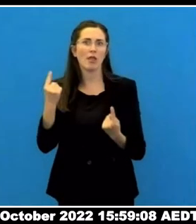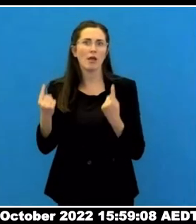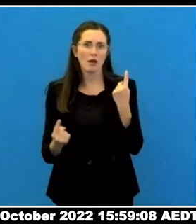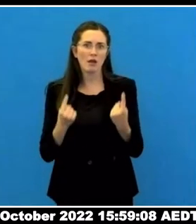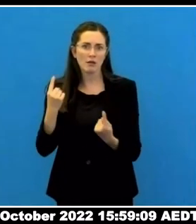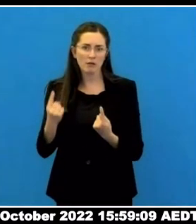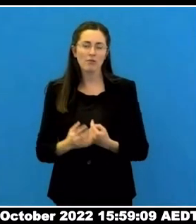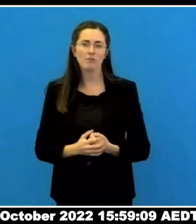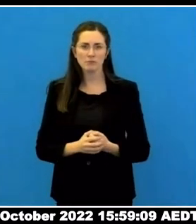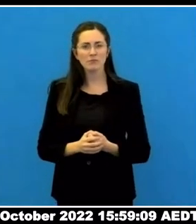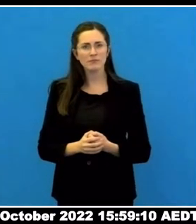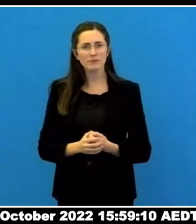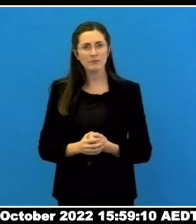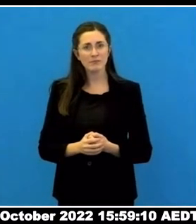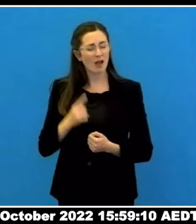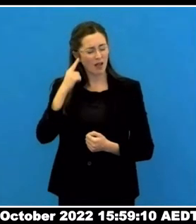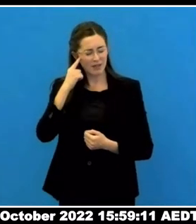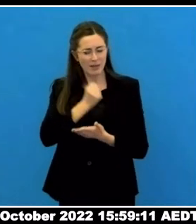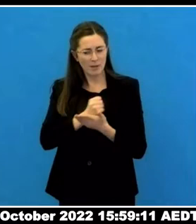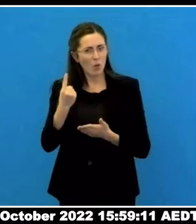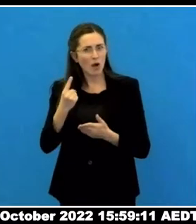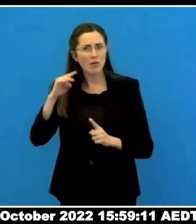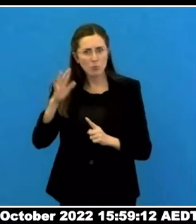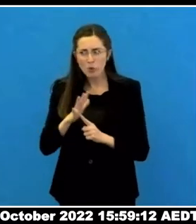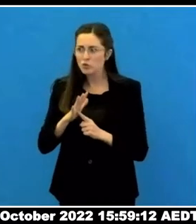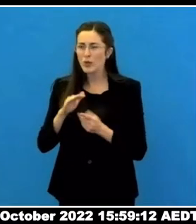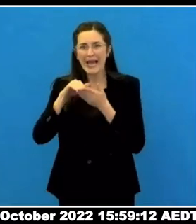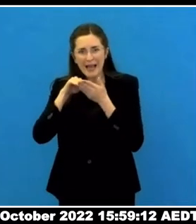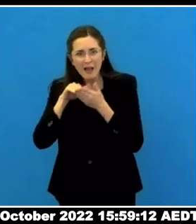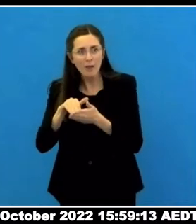is to actually assist them and give them the right information